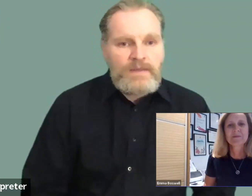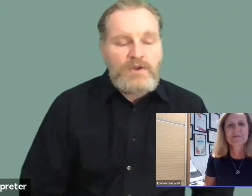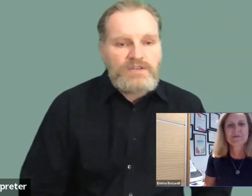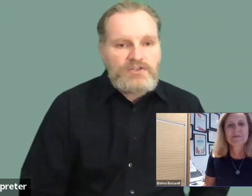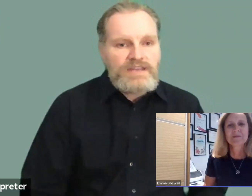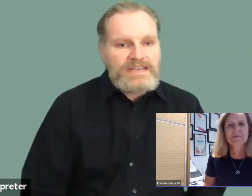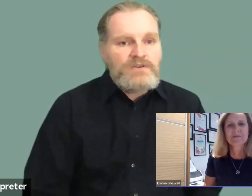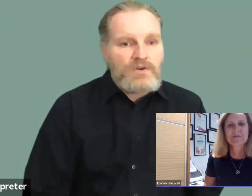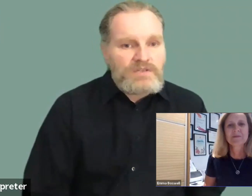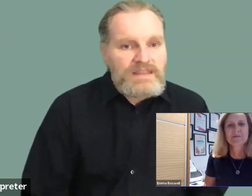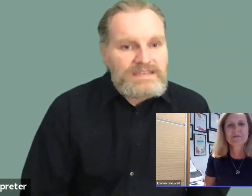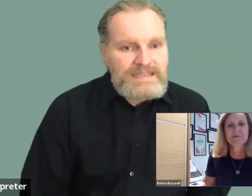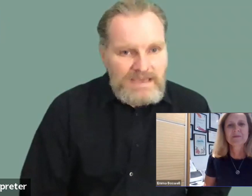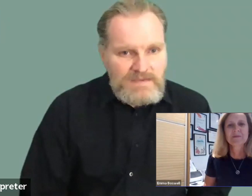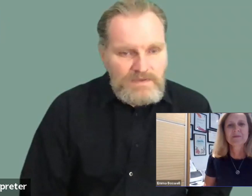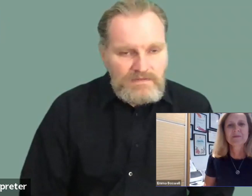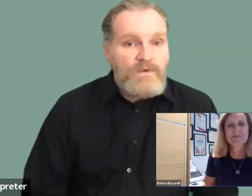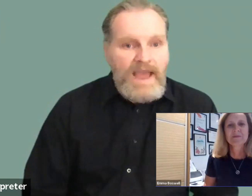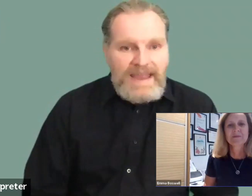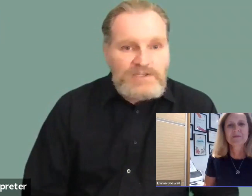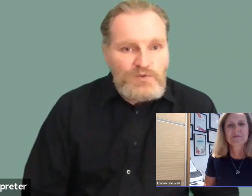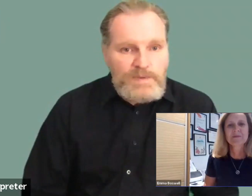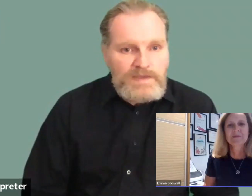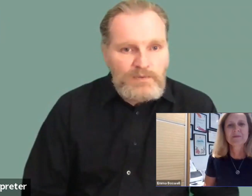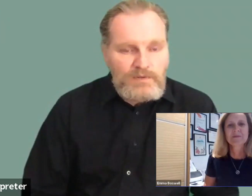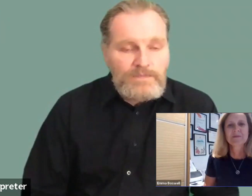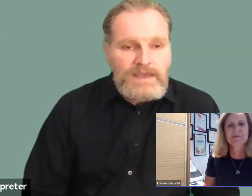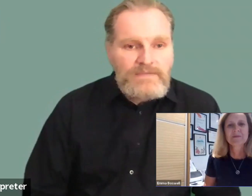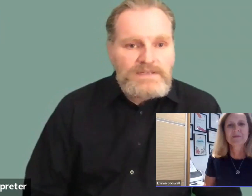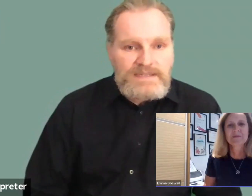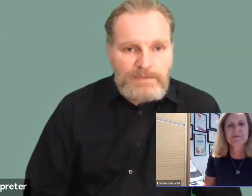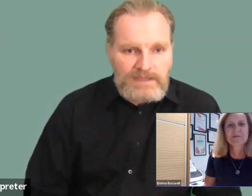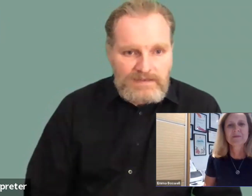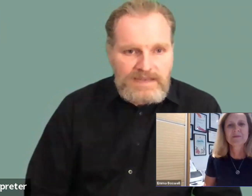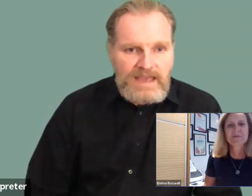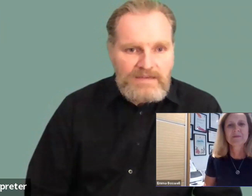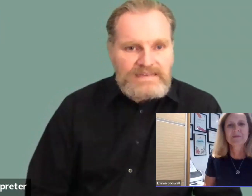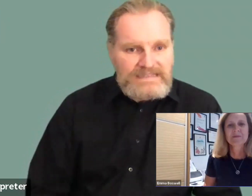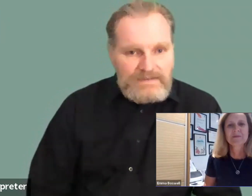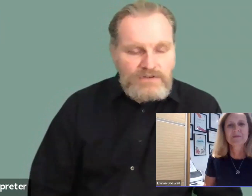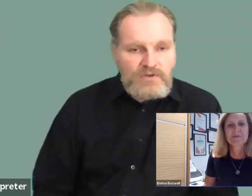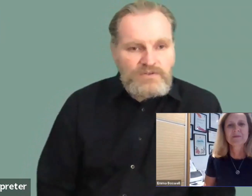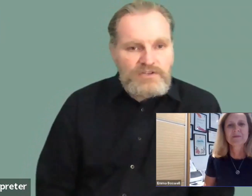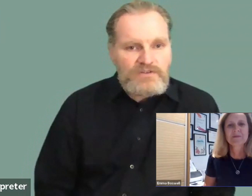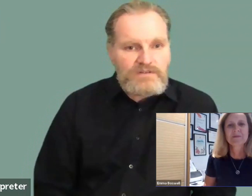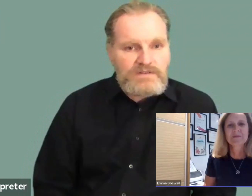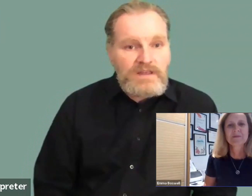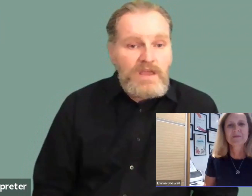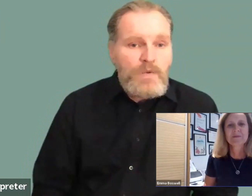Now, the condition is not the same for any two people. Even siblings have different conditions;